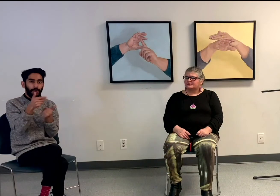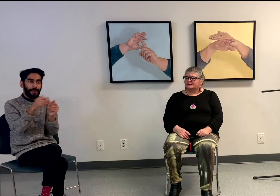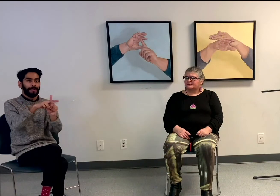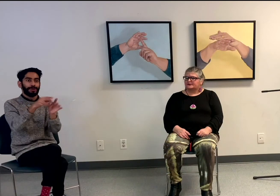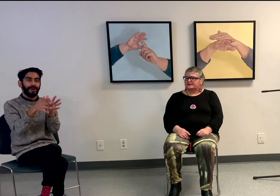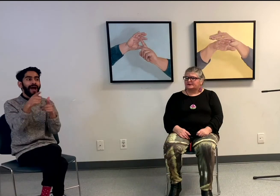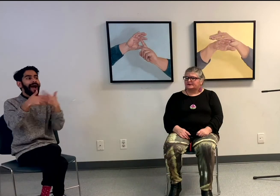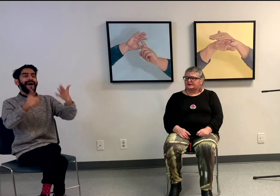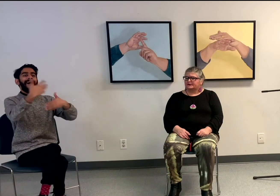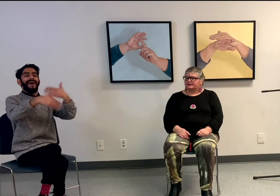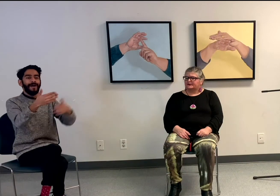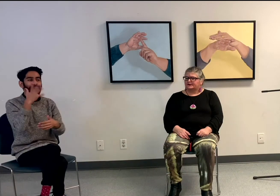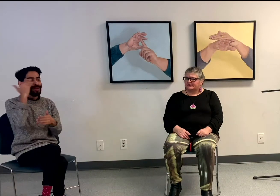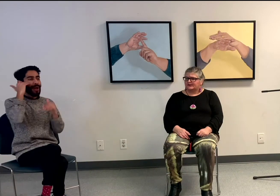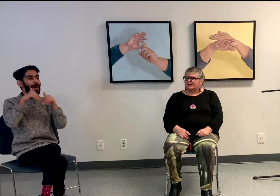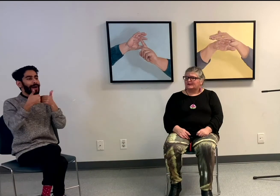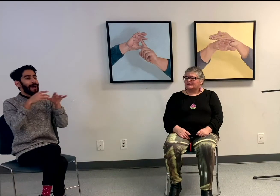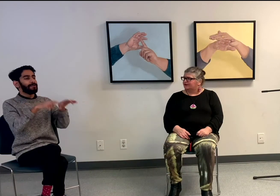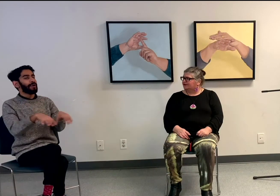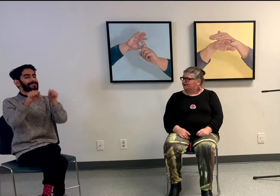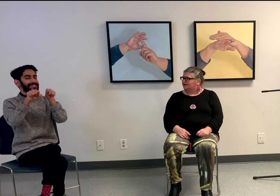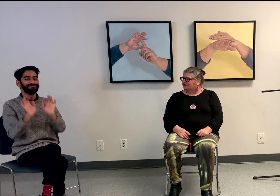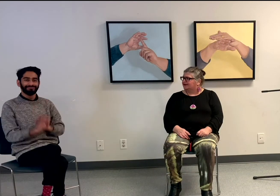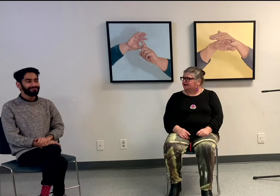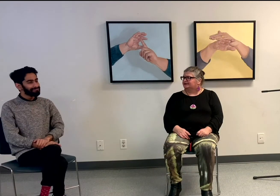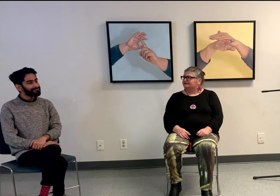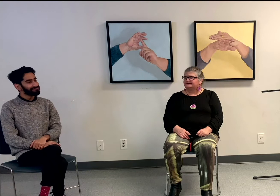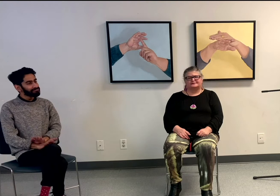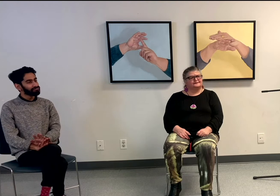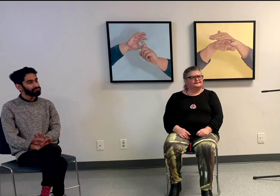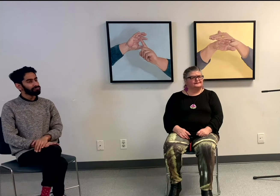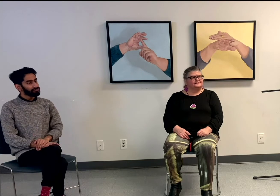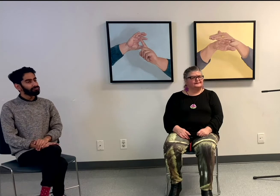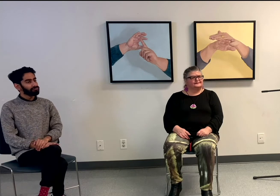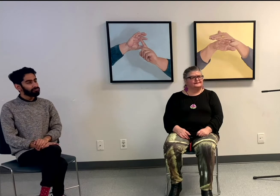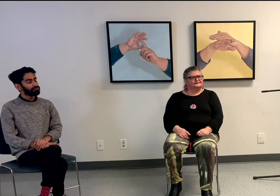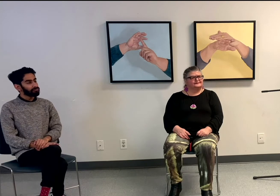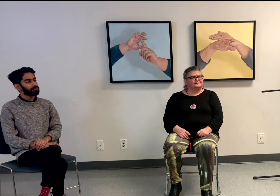It's important to kind of build that relationship with the deaf community and progress with it together, rather than just assuming what their needs are.